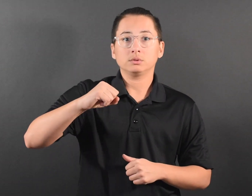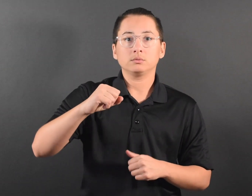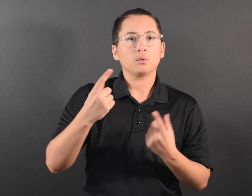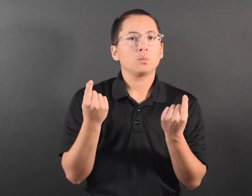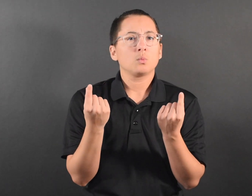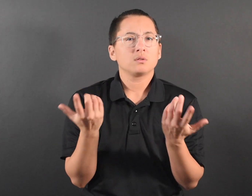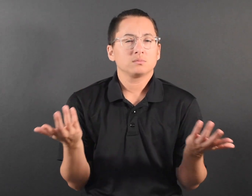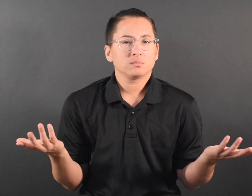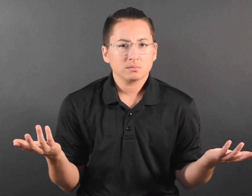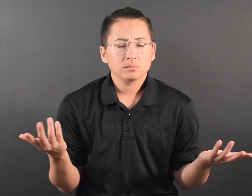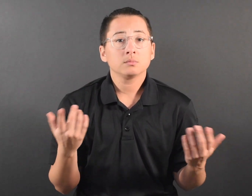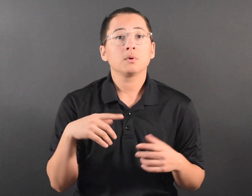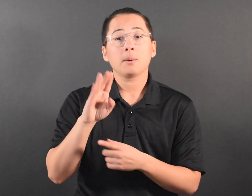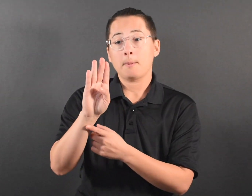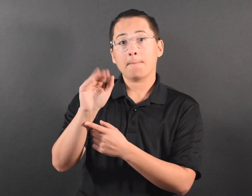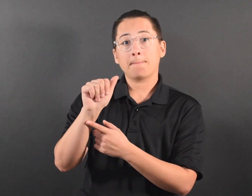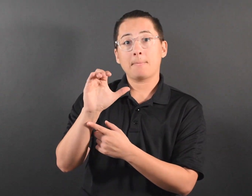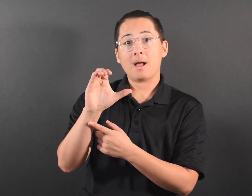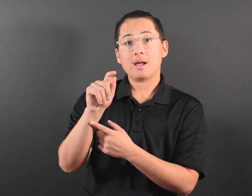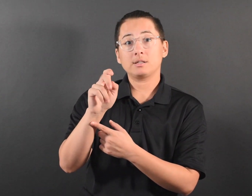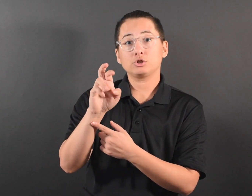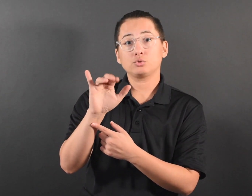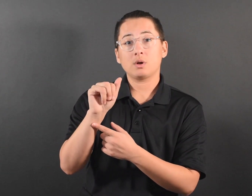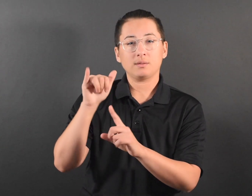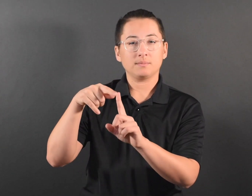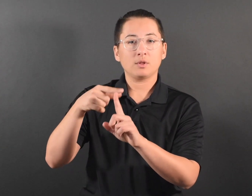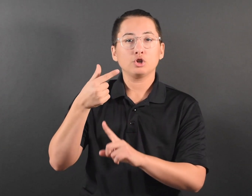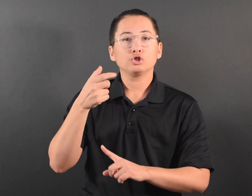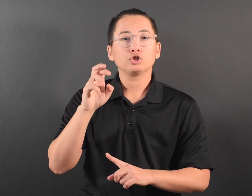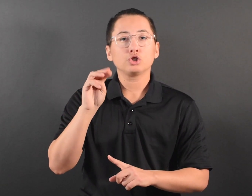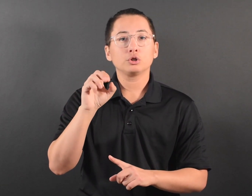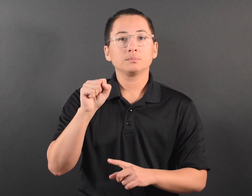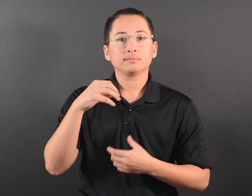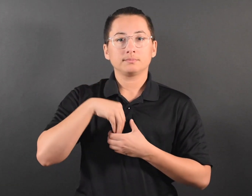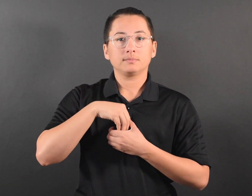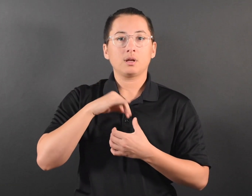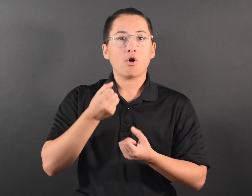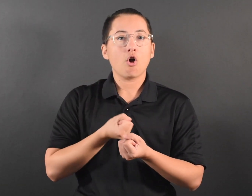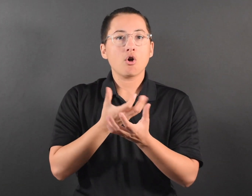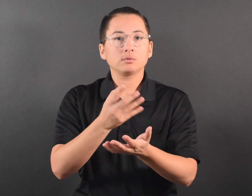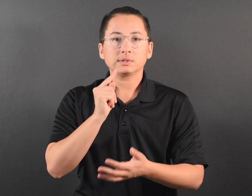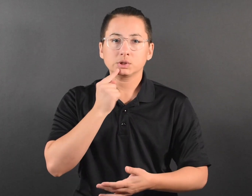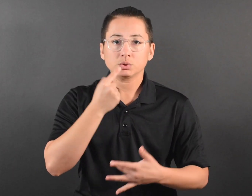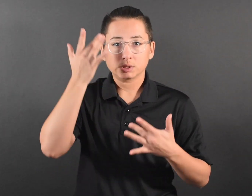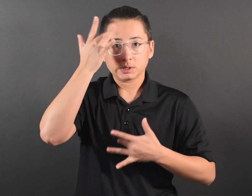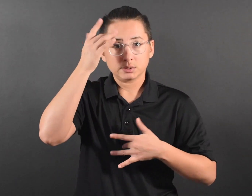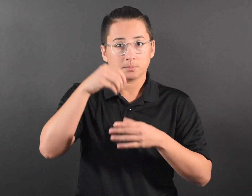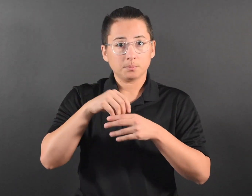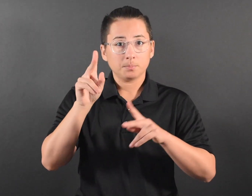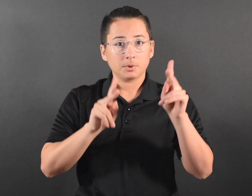Antibiotic resistance happens when bacteria – germs that cause many serious infections in